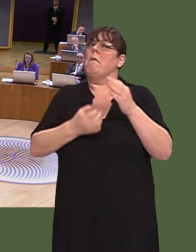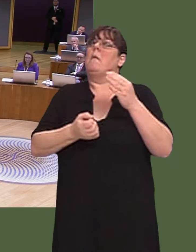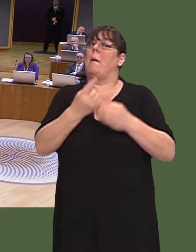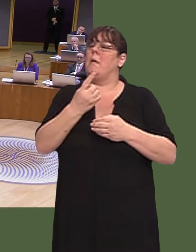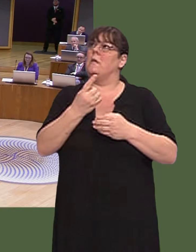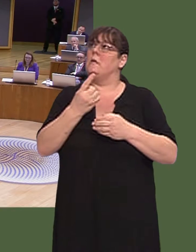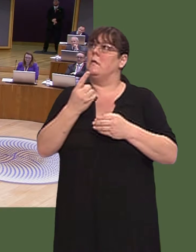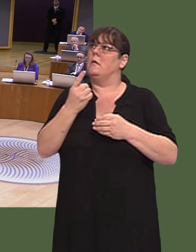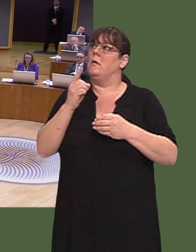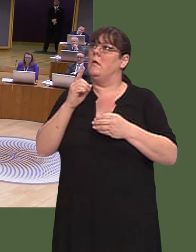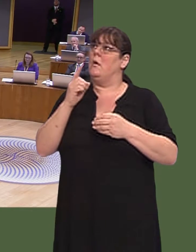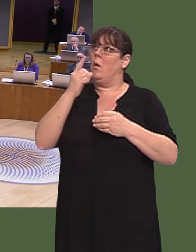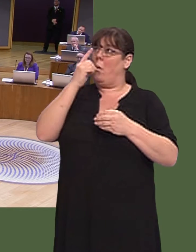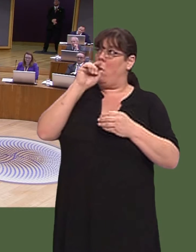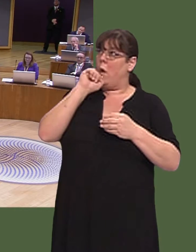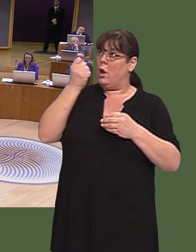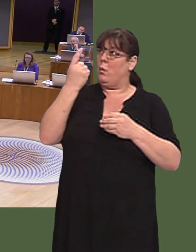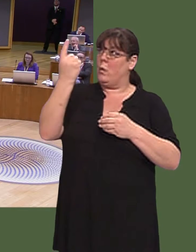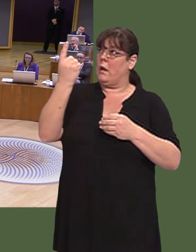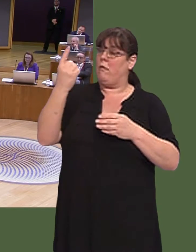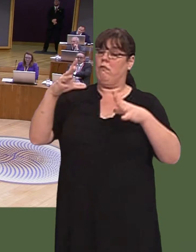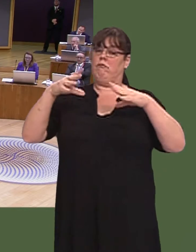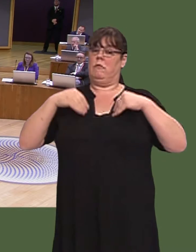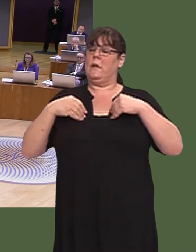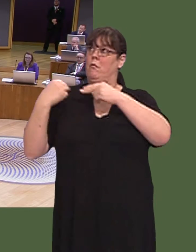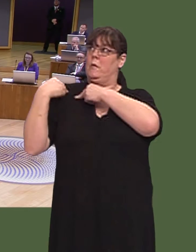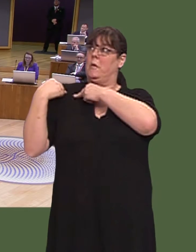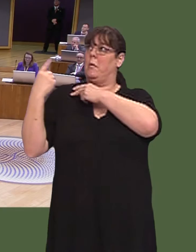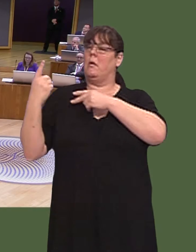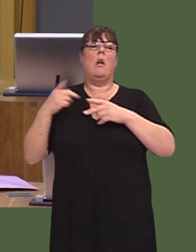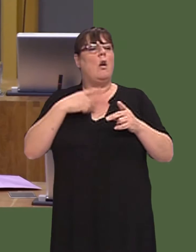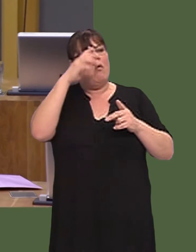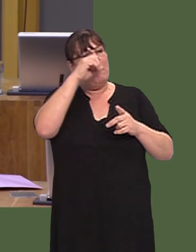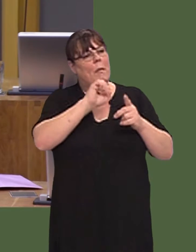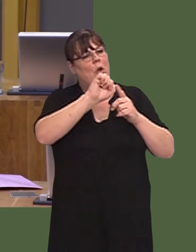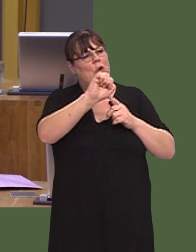Minister, would he be prepared to take personal responsibility? Carwyn Jones: Bear in mind, of course, that it was his party that was in charge of economic